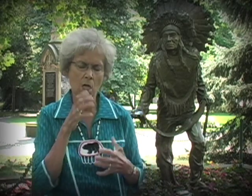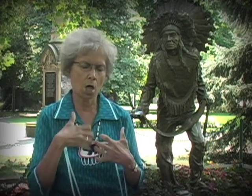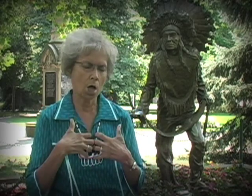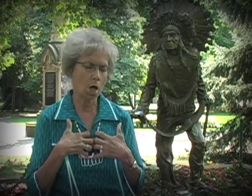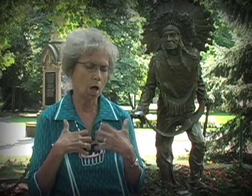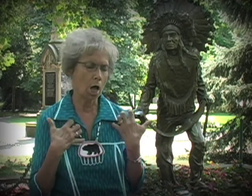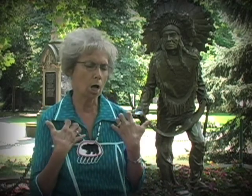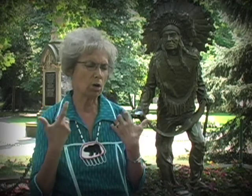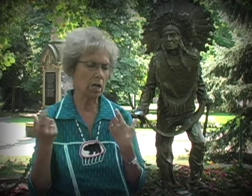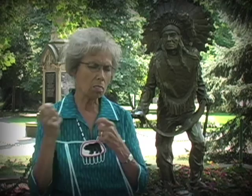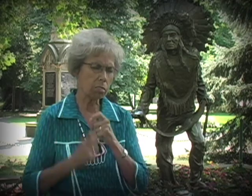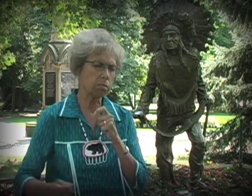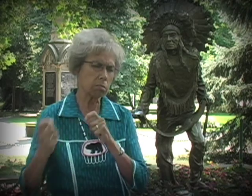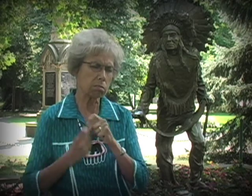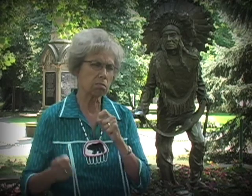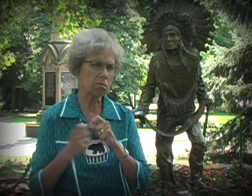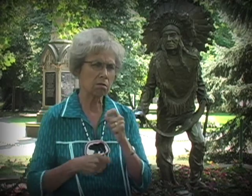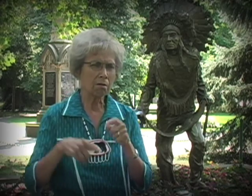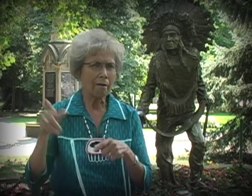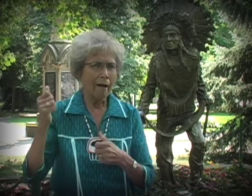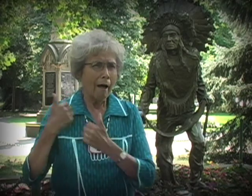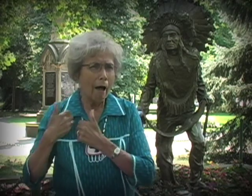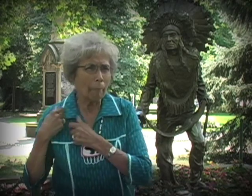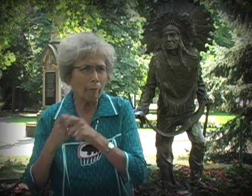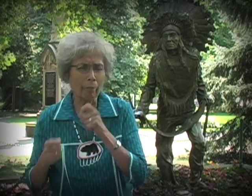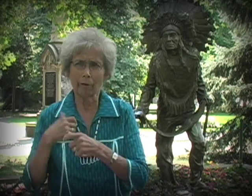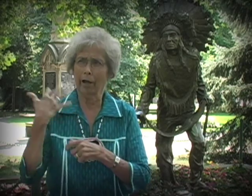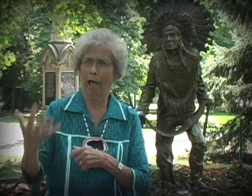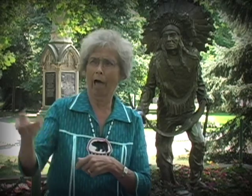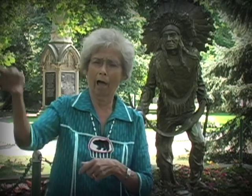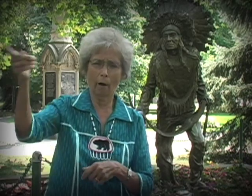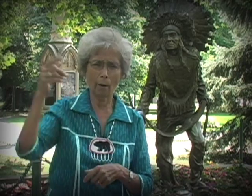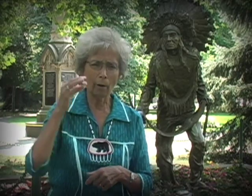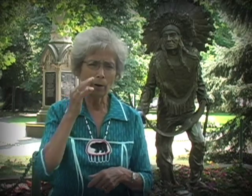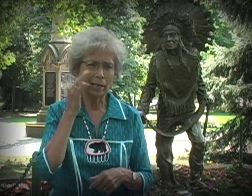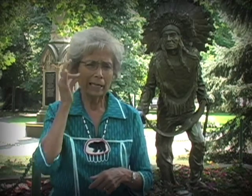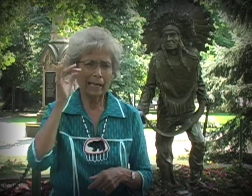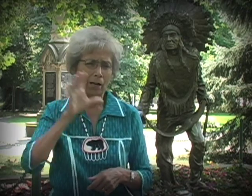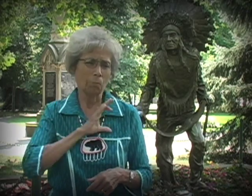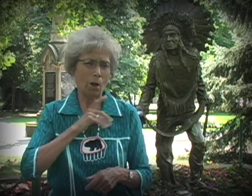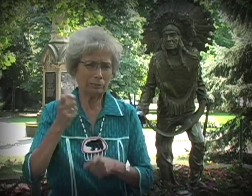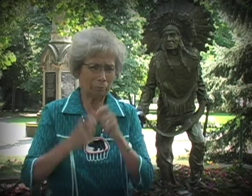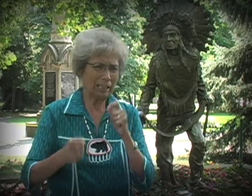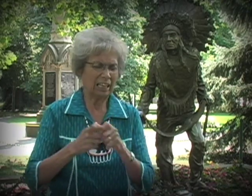He was angry at how much they picked on him and others. People like Indian police.